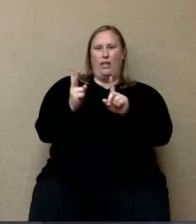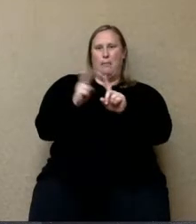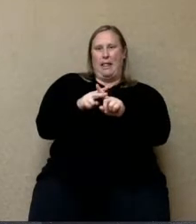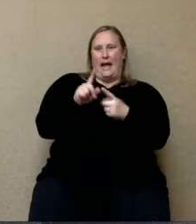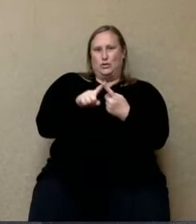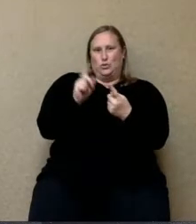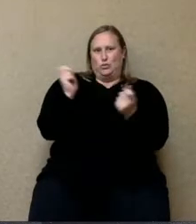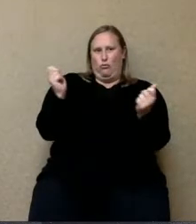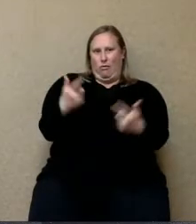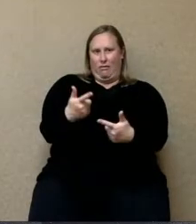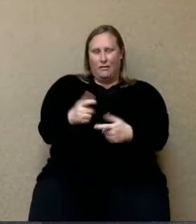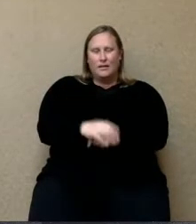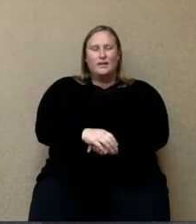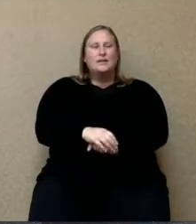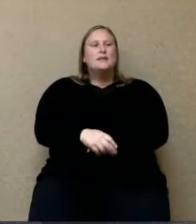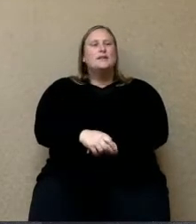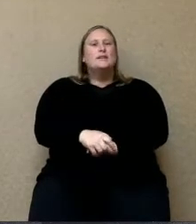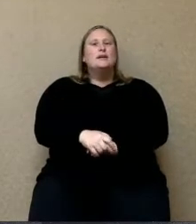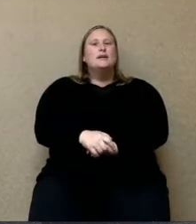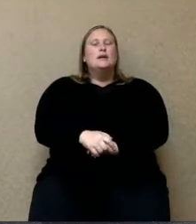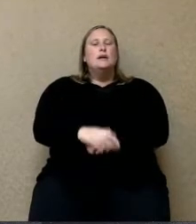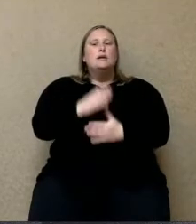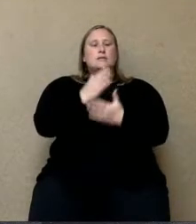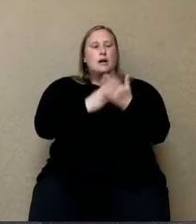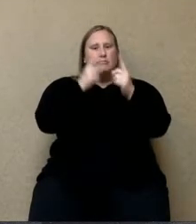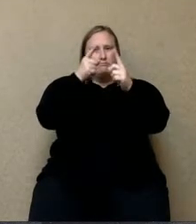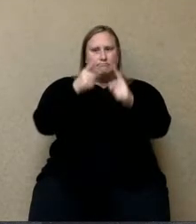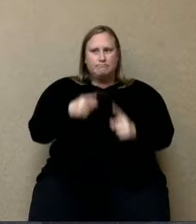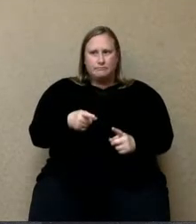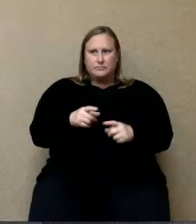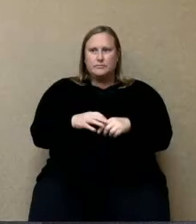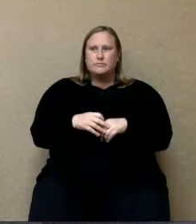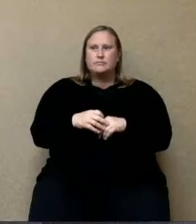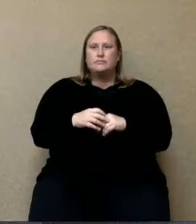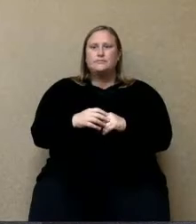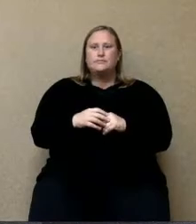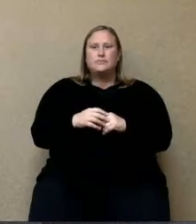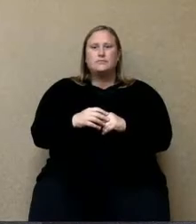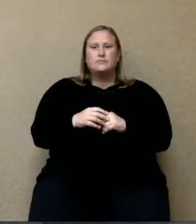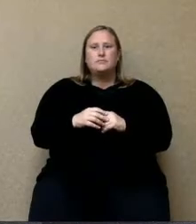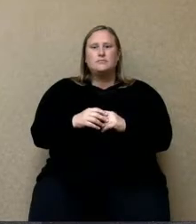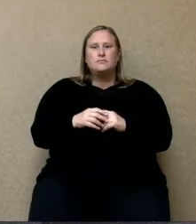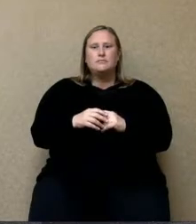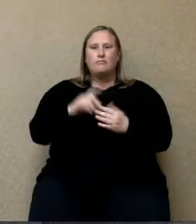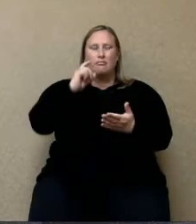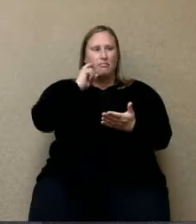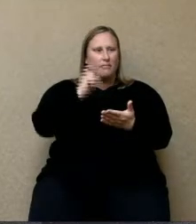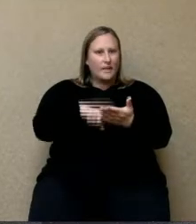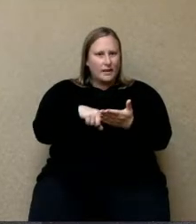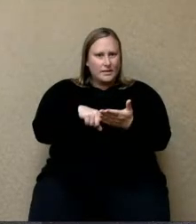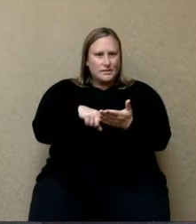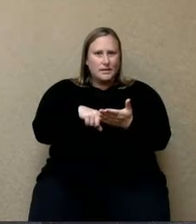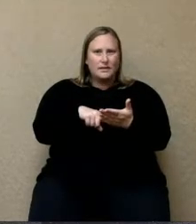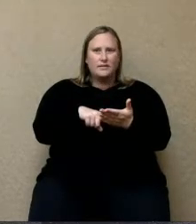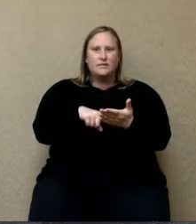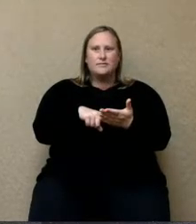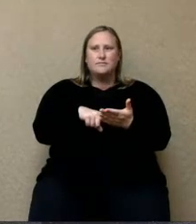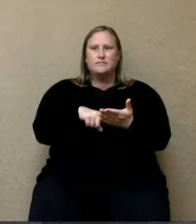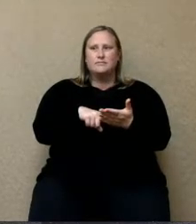So, some of the learning objectives. Kind of identifying like three visuals that you